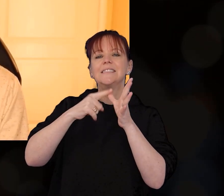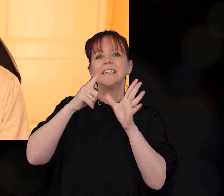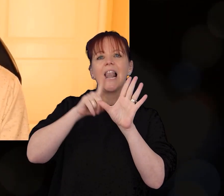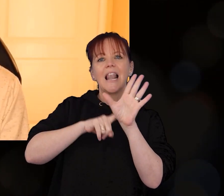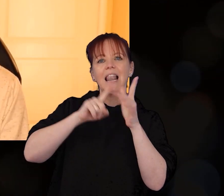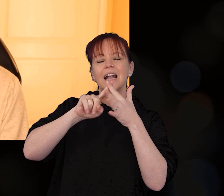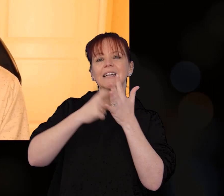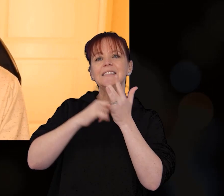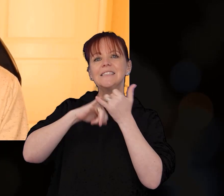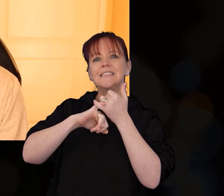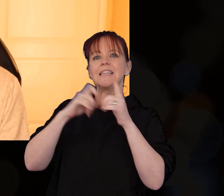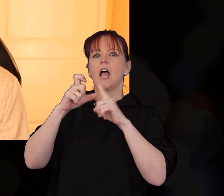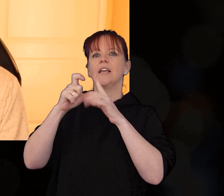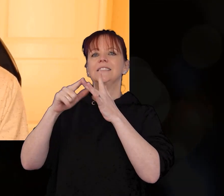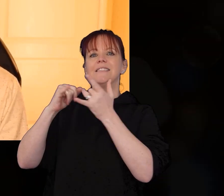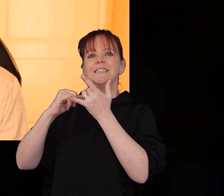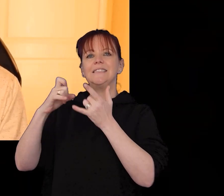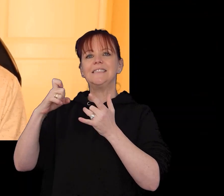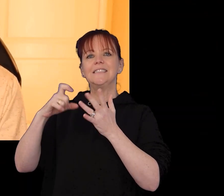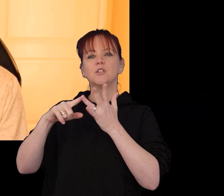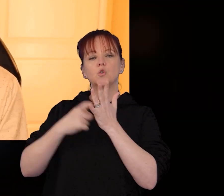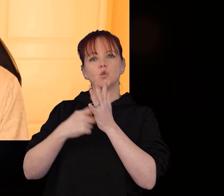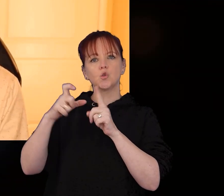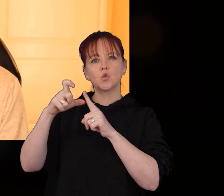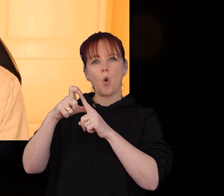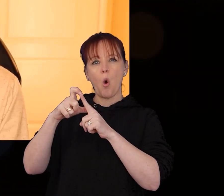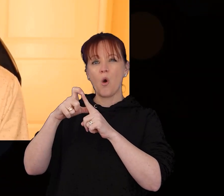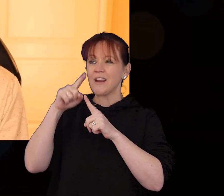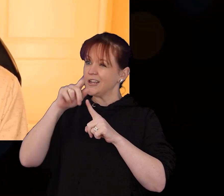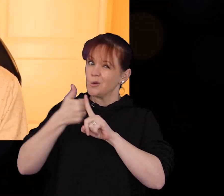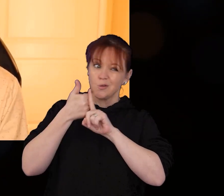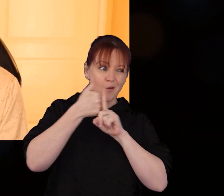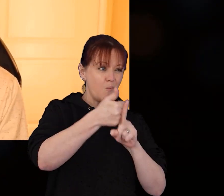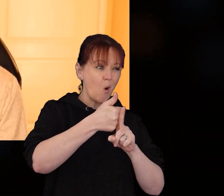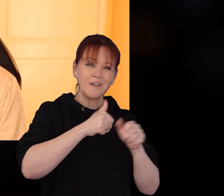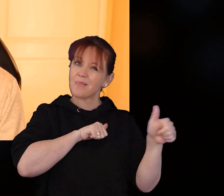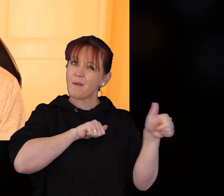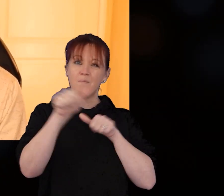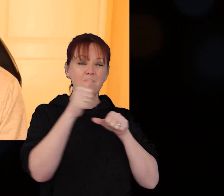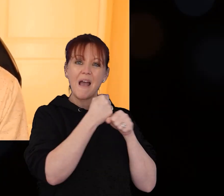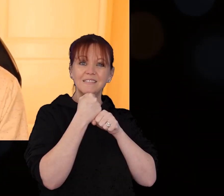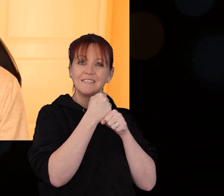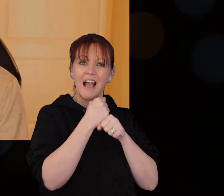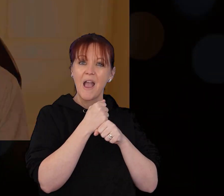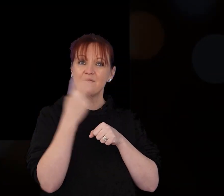Many congratulations to everyone on the team, especially Drew McRory. Your hard work has absolutely been paying off.